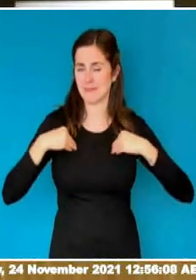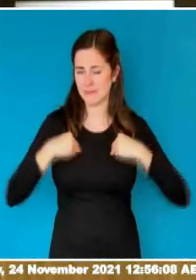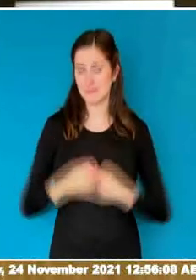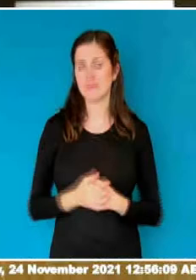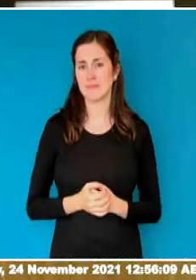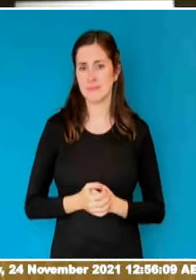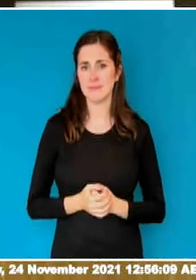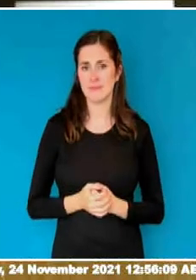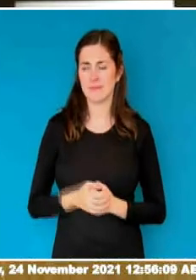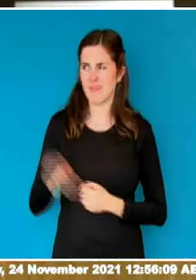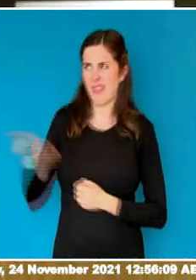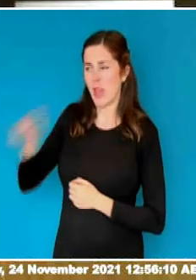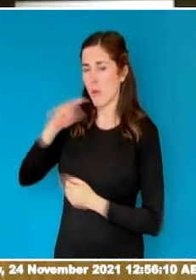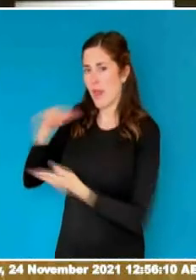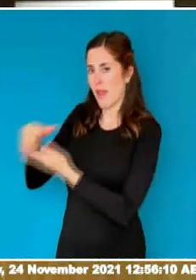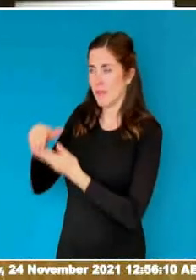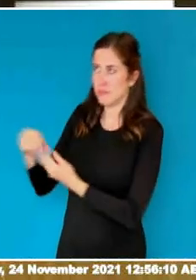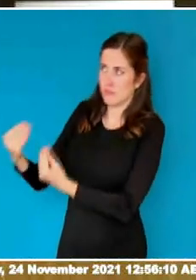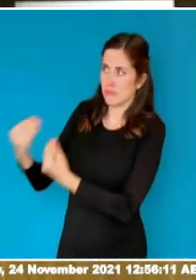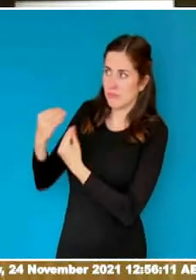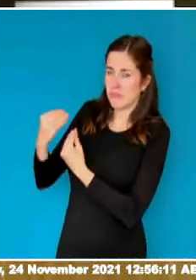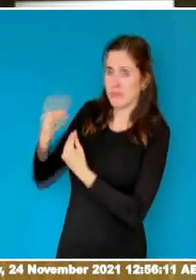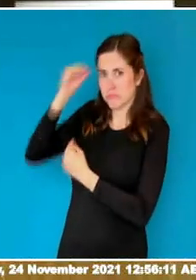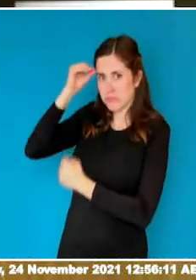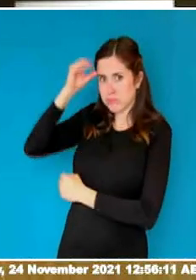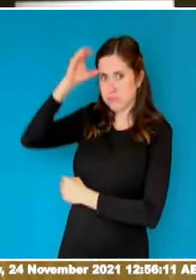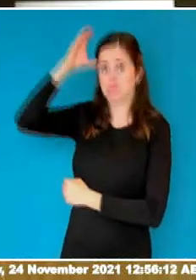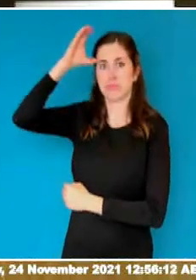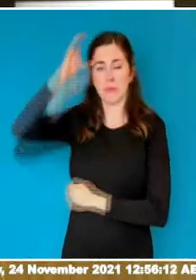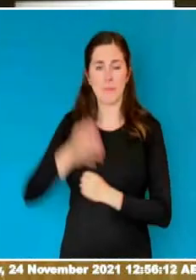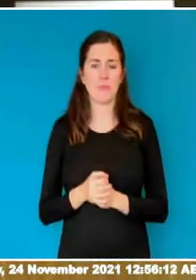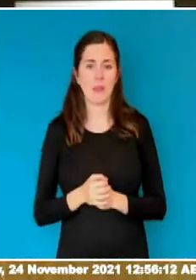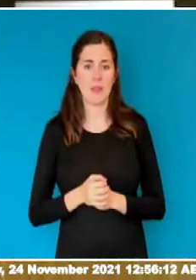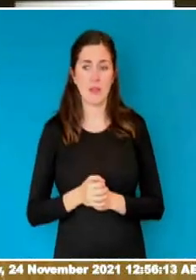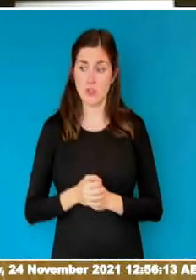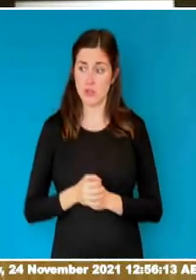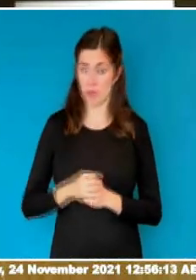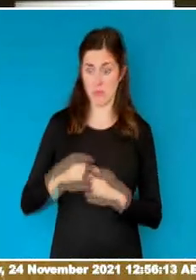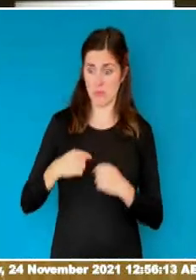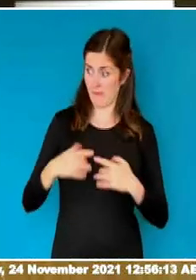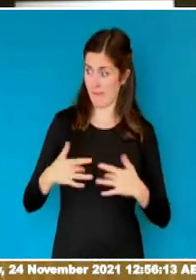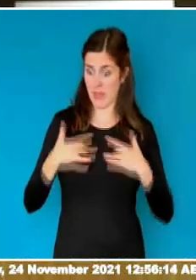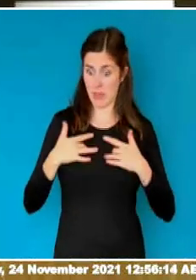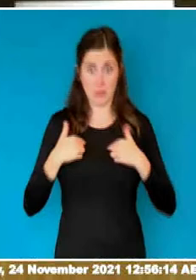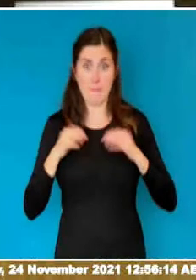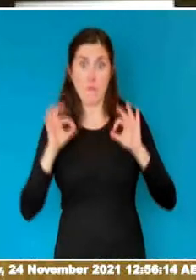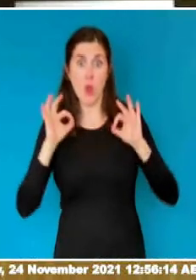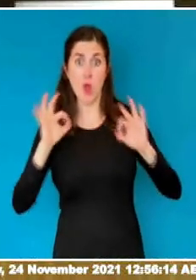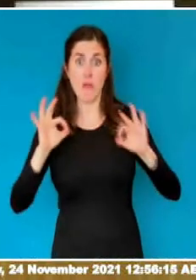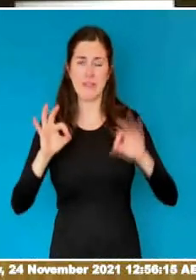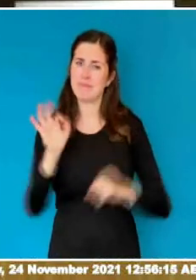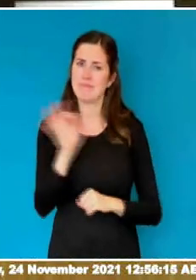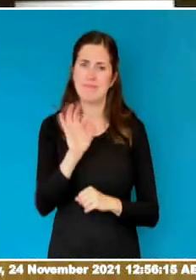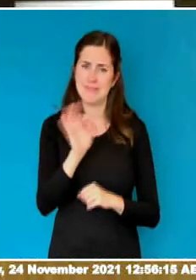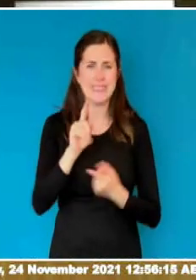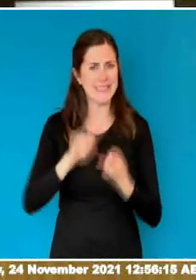We see this as an ongoing focus of work, certainly not something that we've addressed the challenges that already exist.